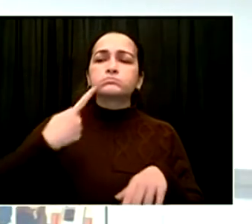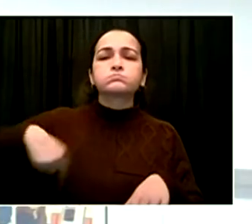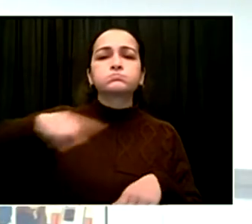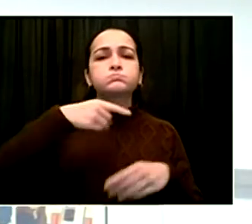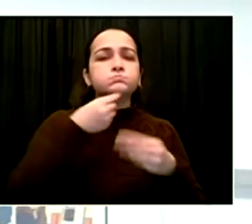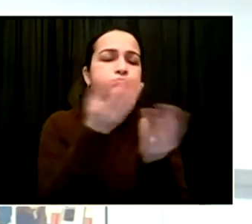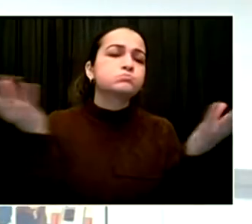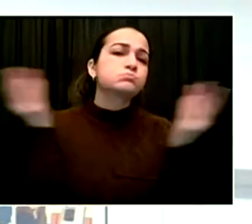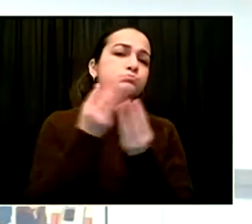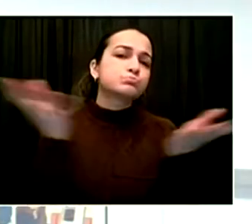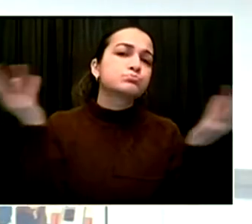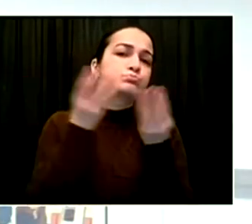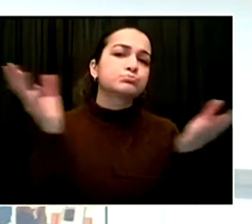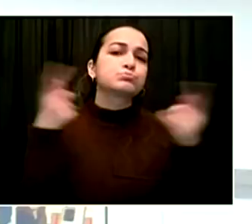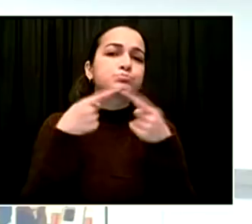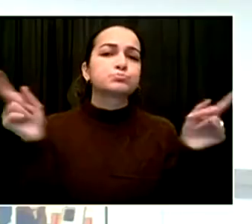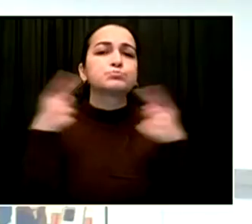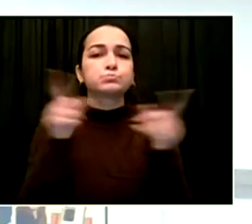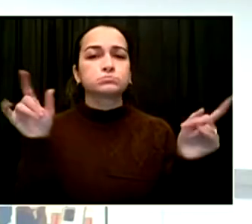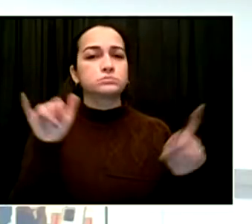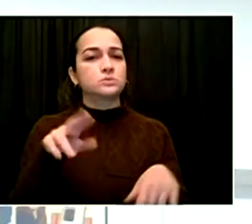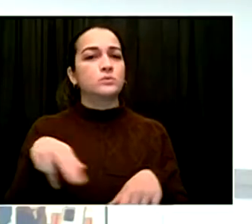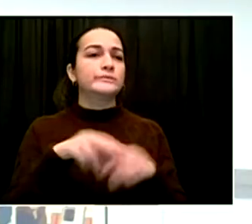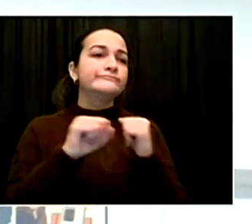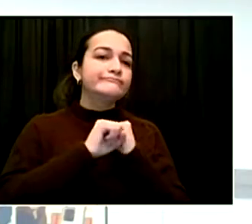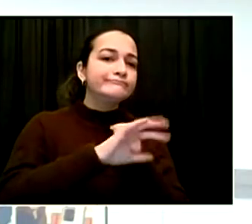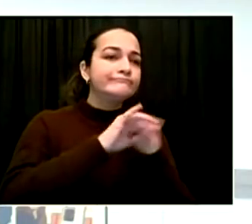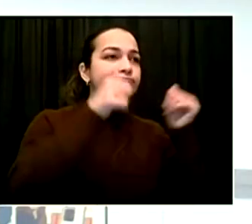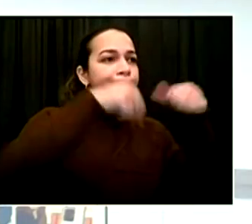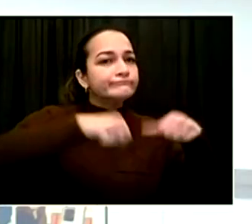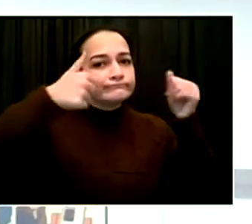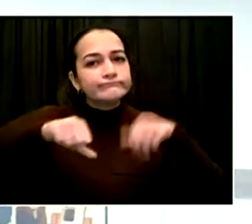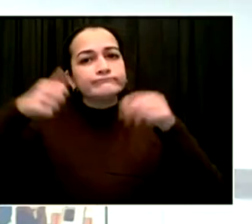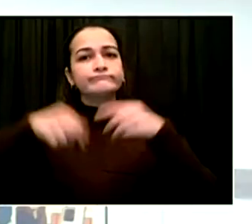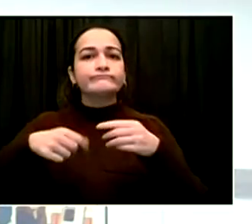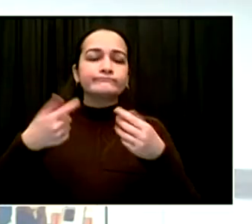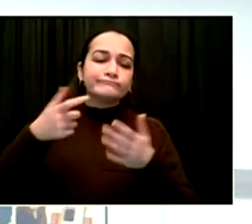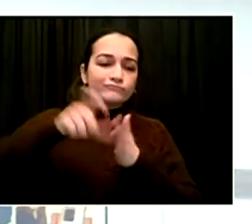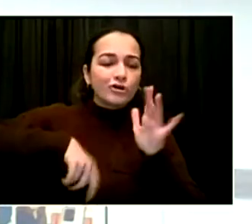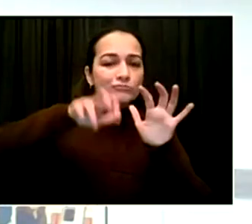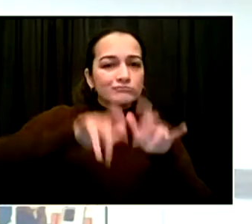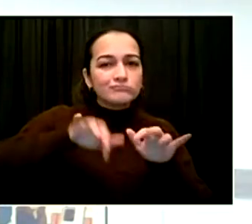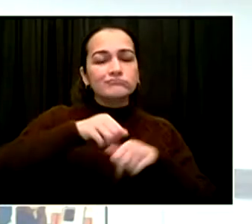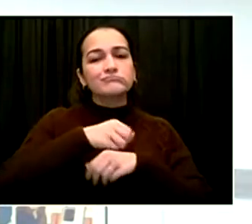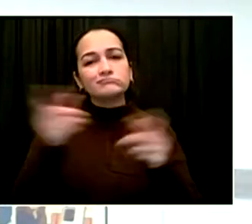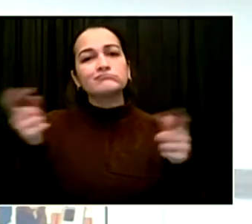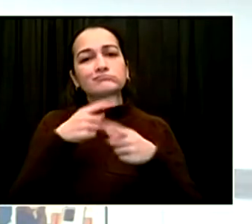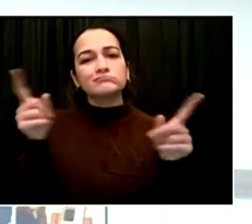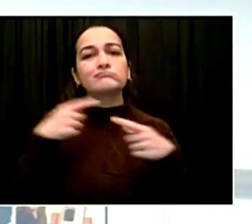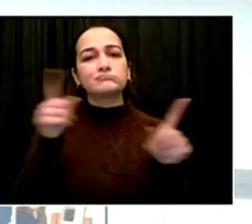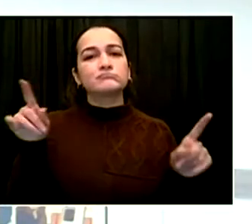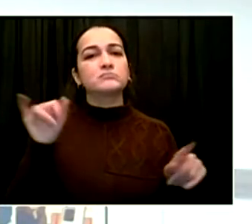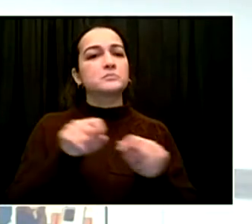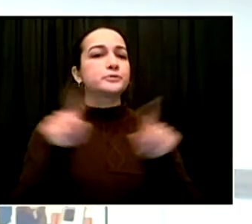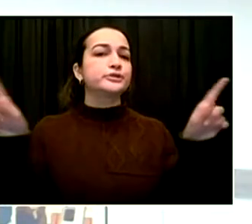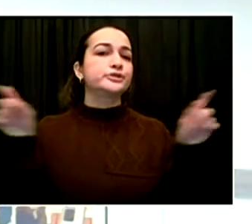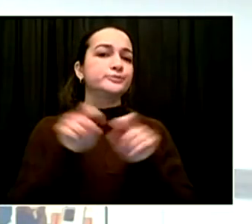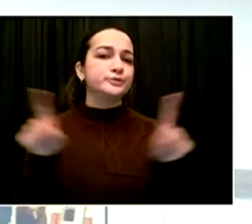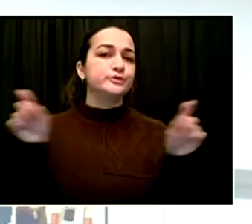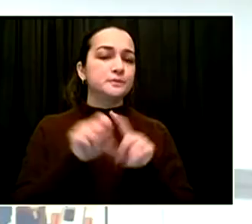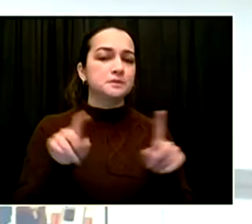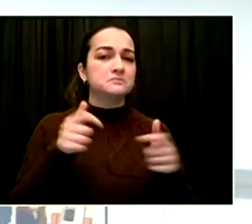BRIEFINGS LIKE THIS ONE AND OF